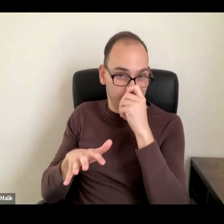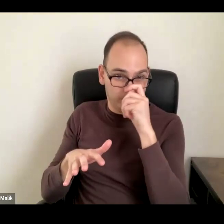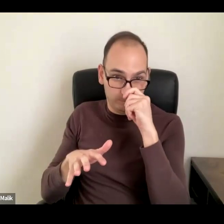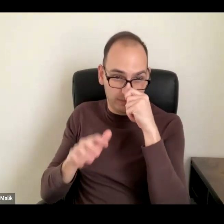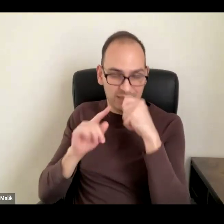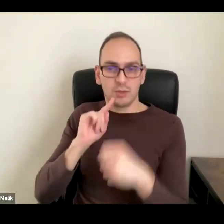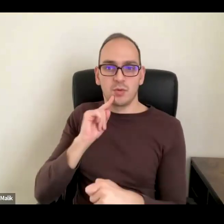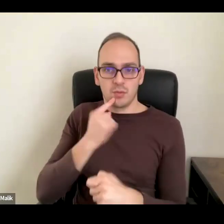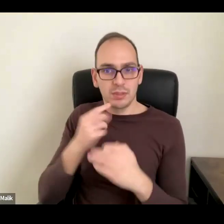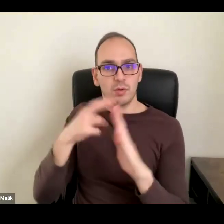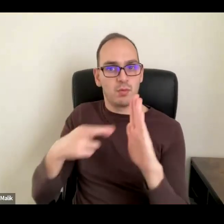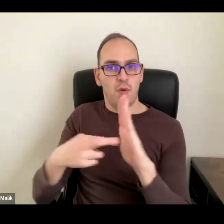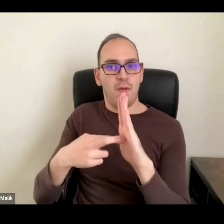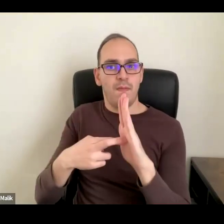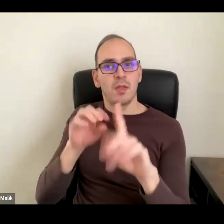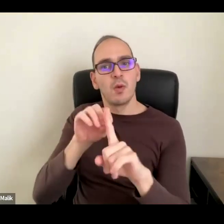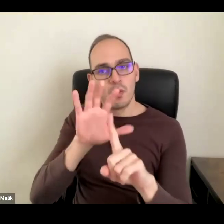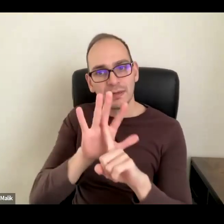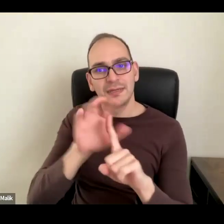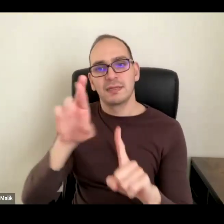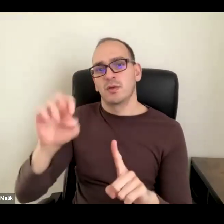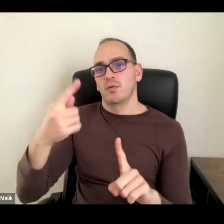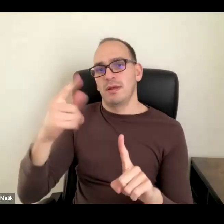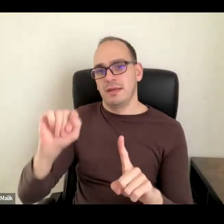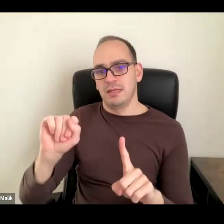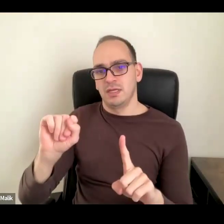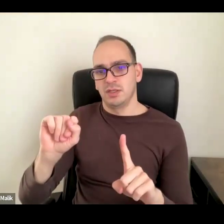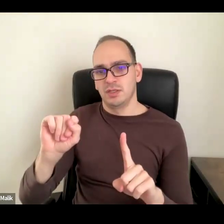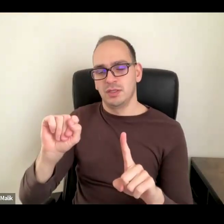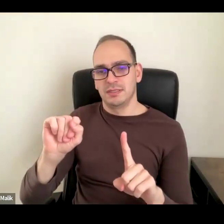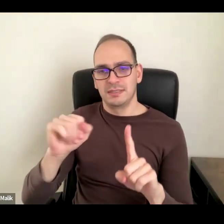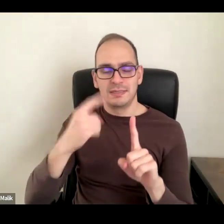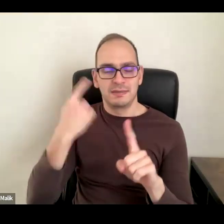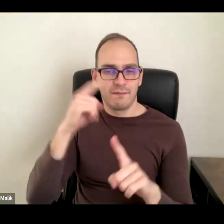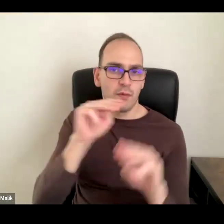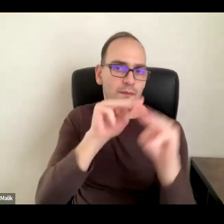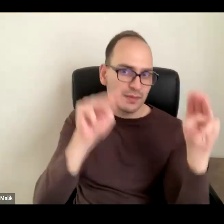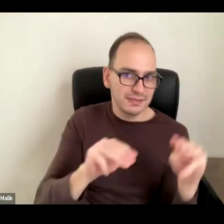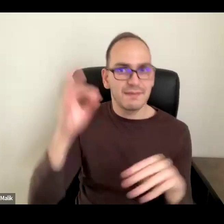but the orientation of these regulations is to museums and federal agencies to carry out